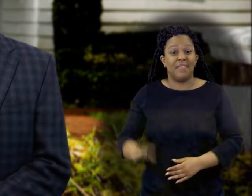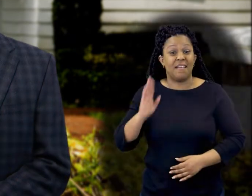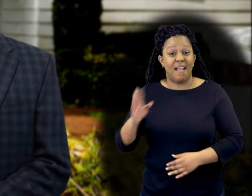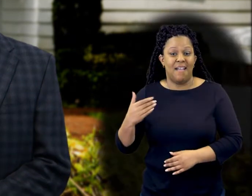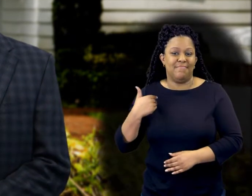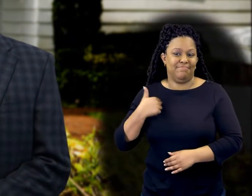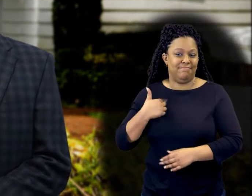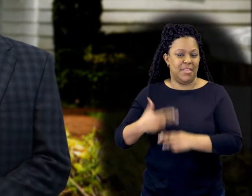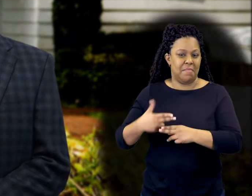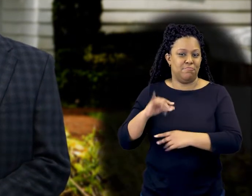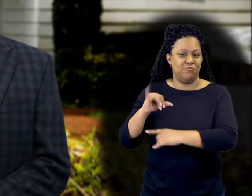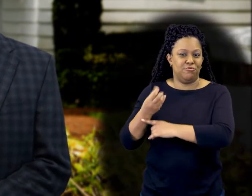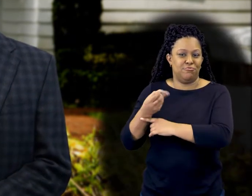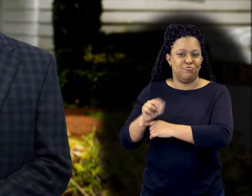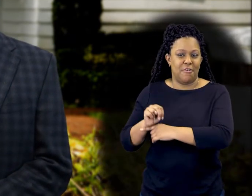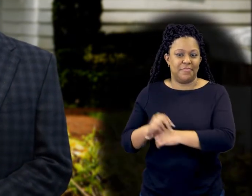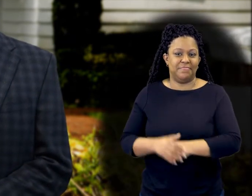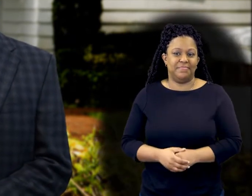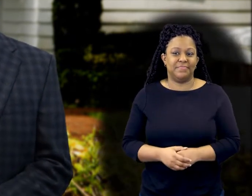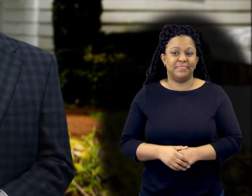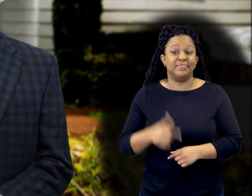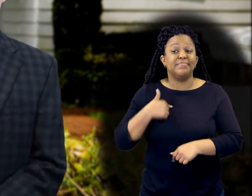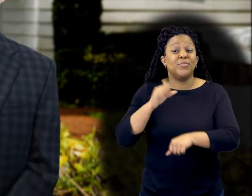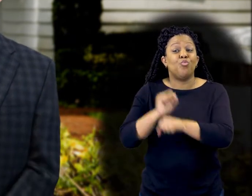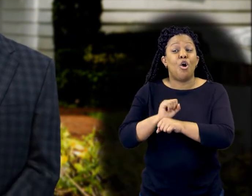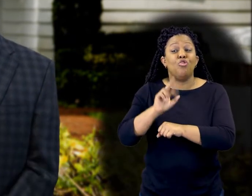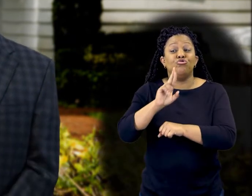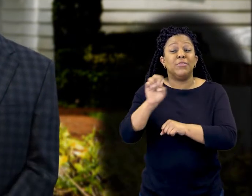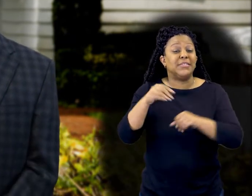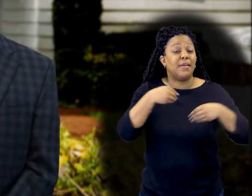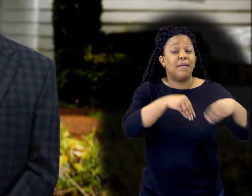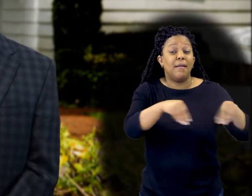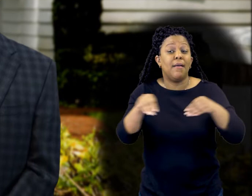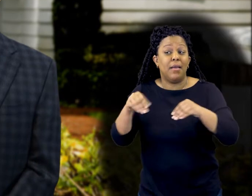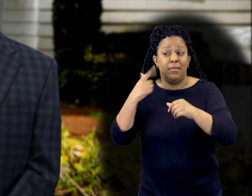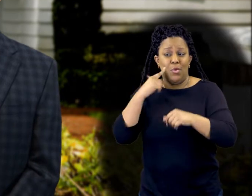Hi, I'm John. I've been a realtor for over 10 years.